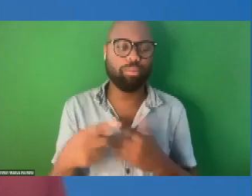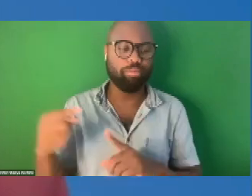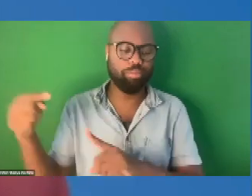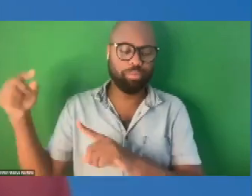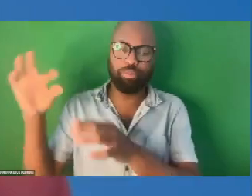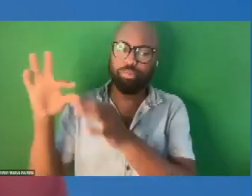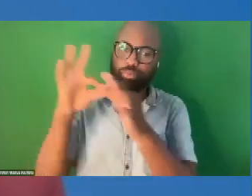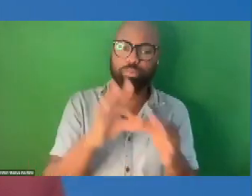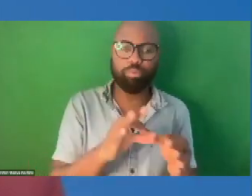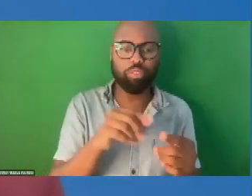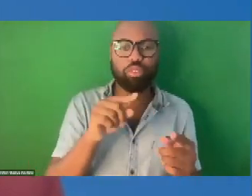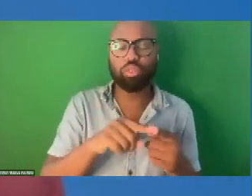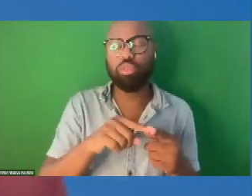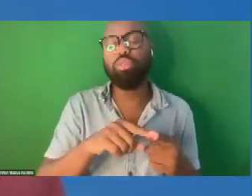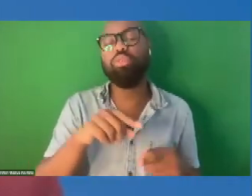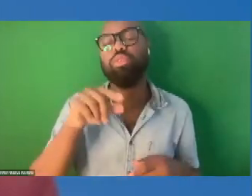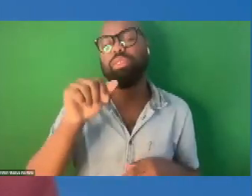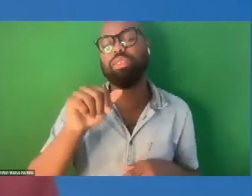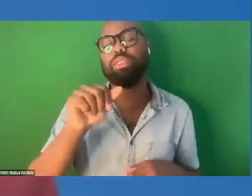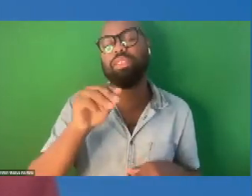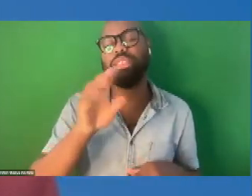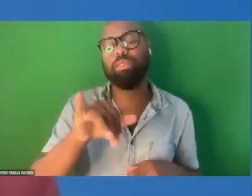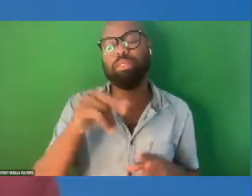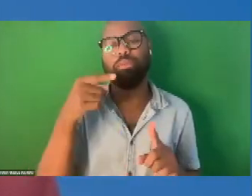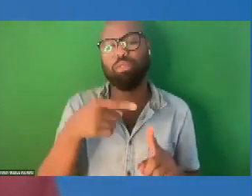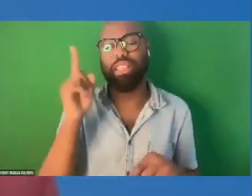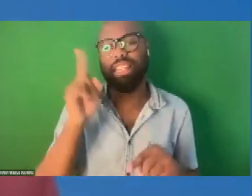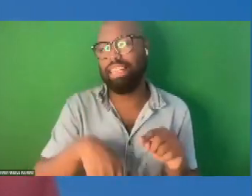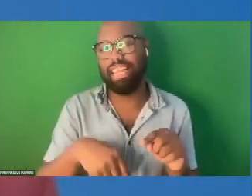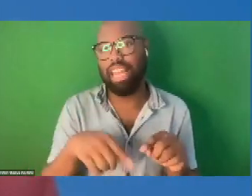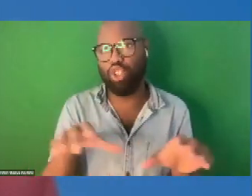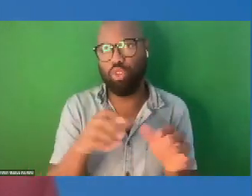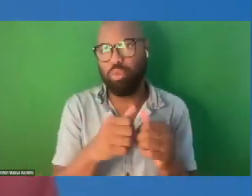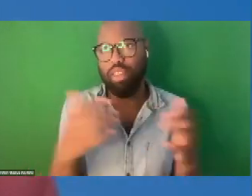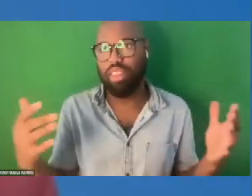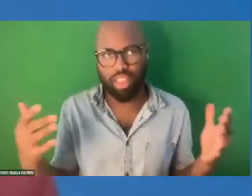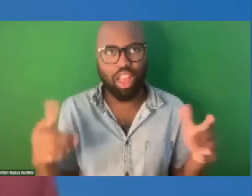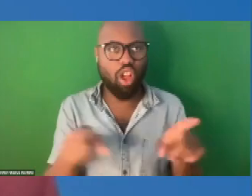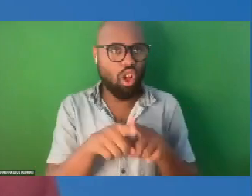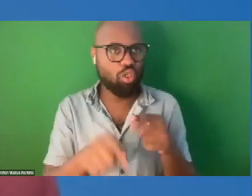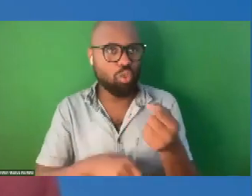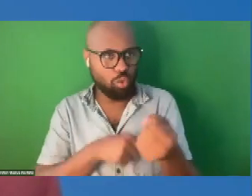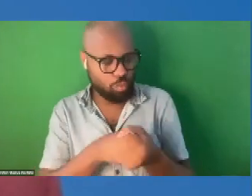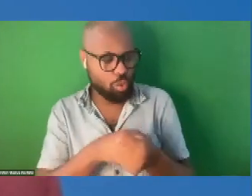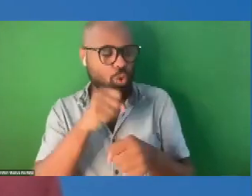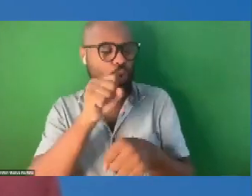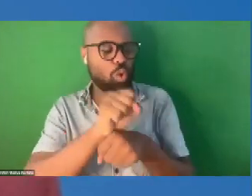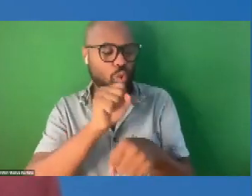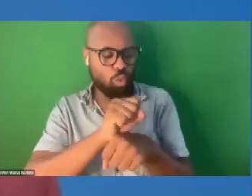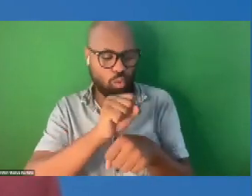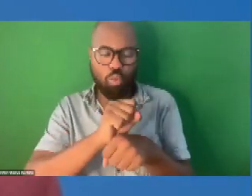like we can't do this without also supporting the workforce and expanding the workforce.